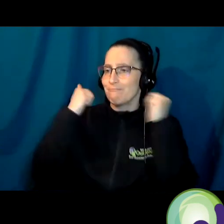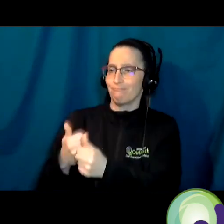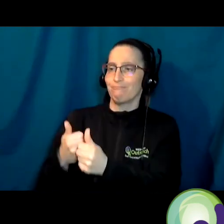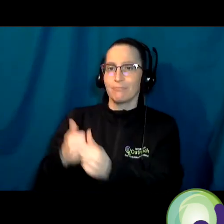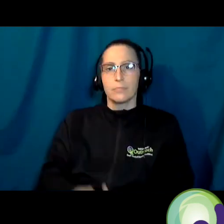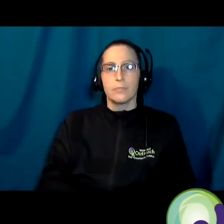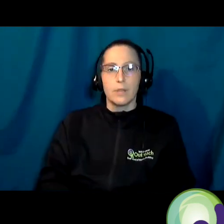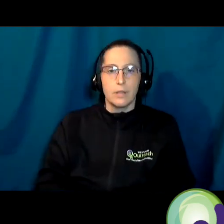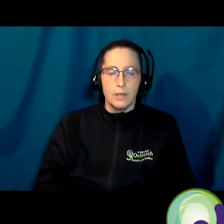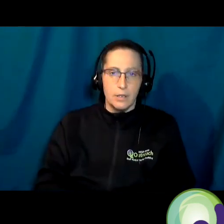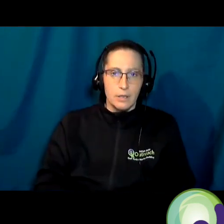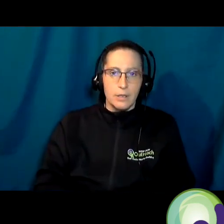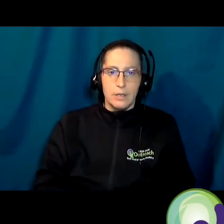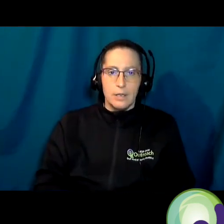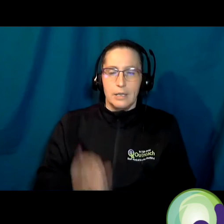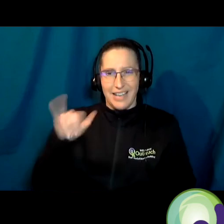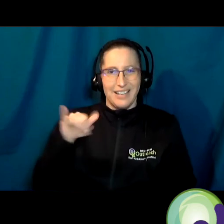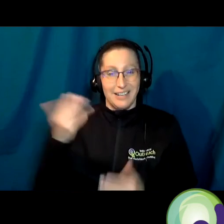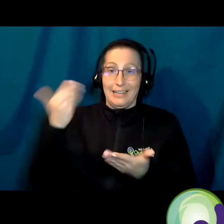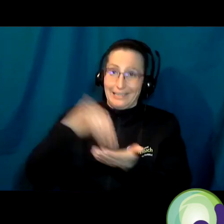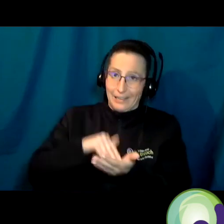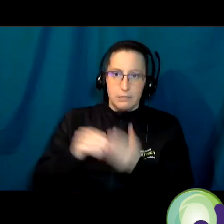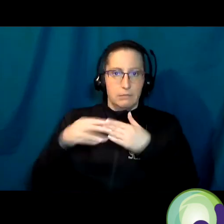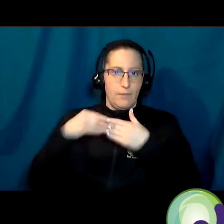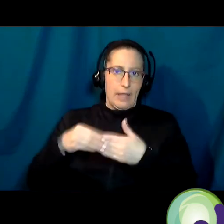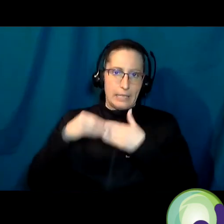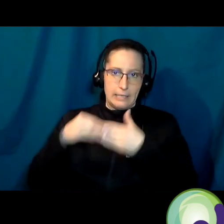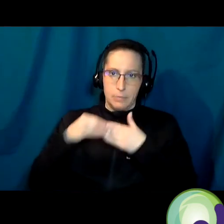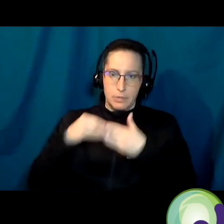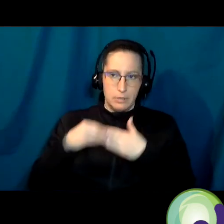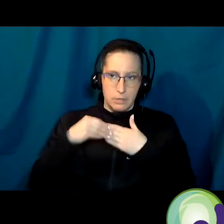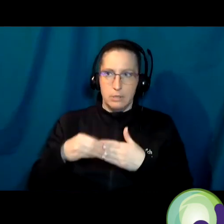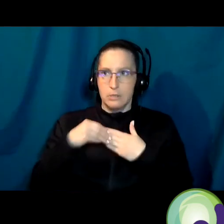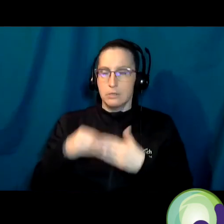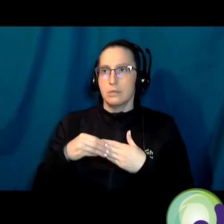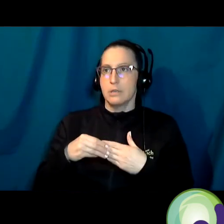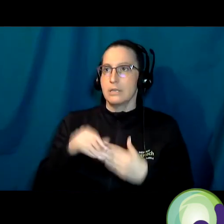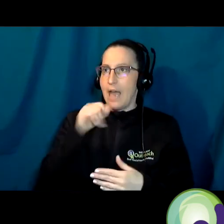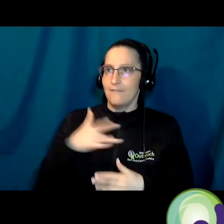to in the flexibility and not necessarily feeling like you have to own everything that goes wrong.